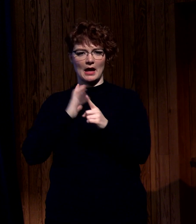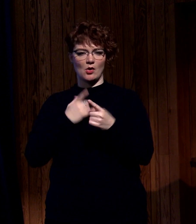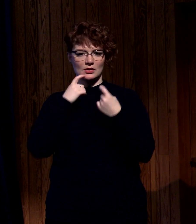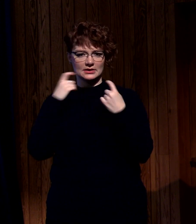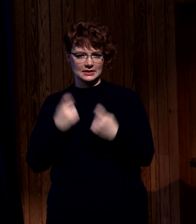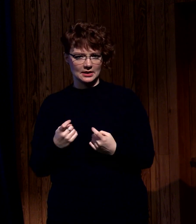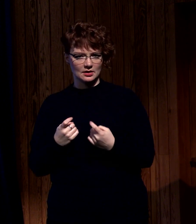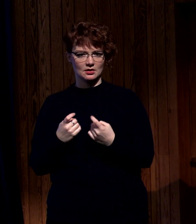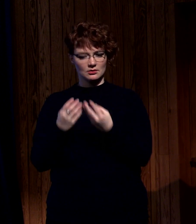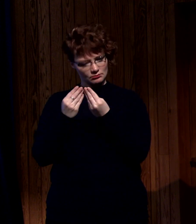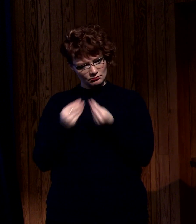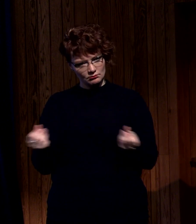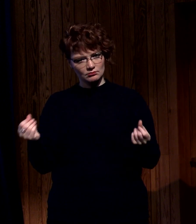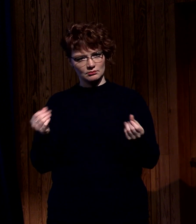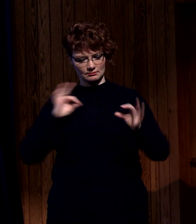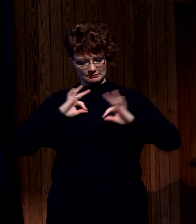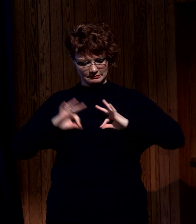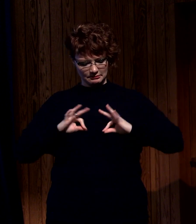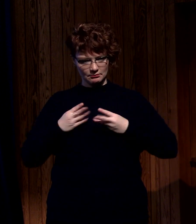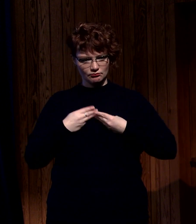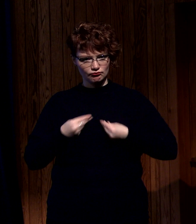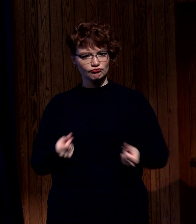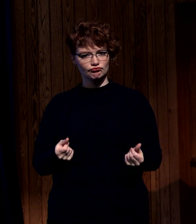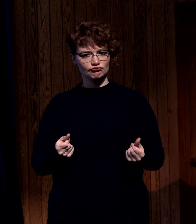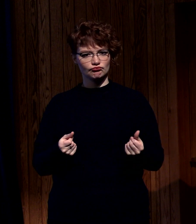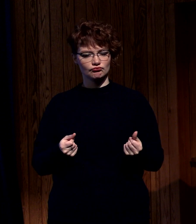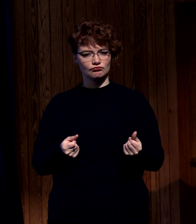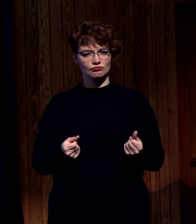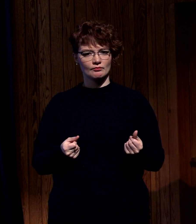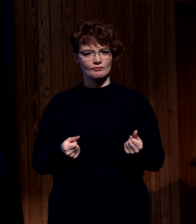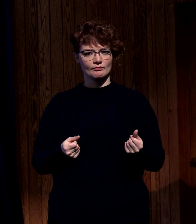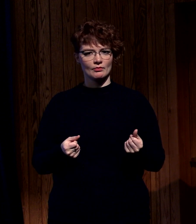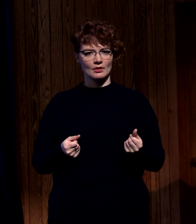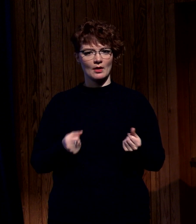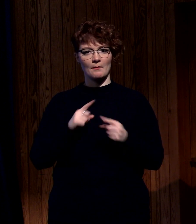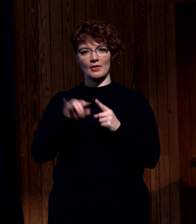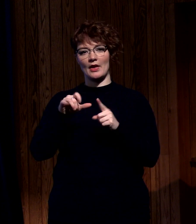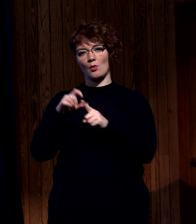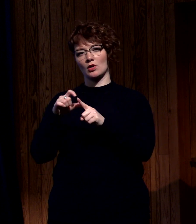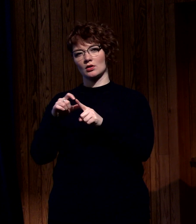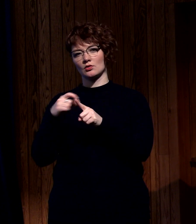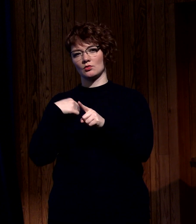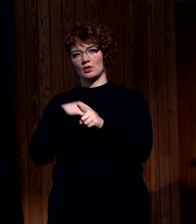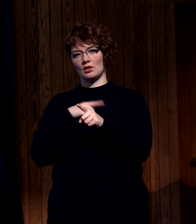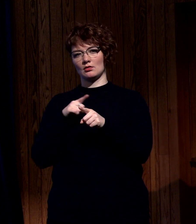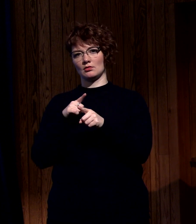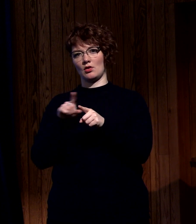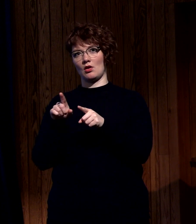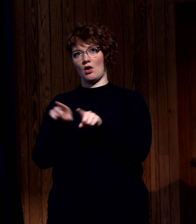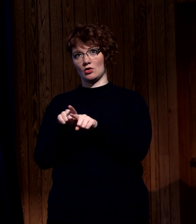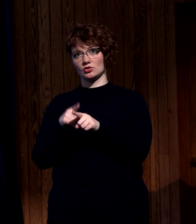undoing of sin. However, this word is also used earlier in a